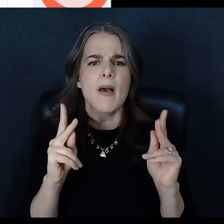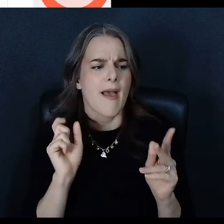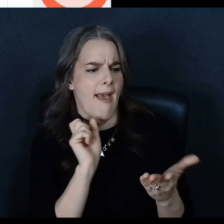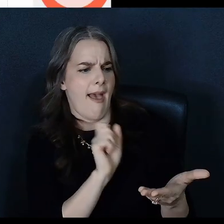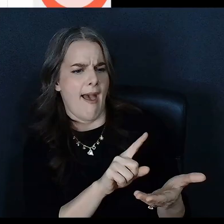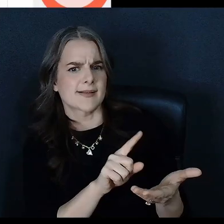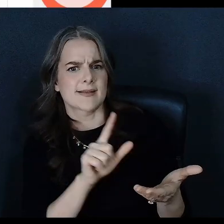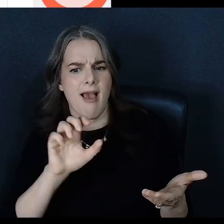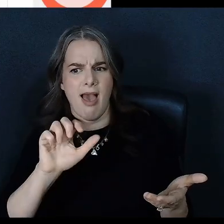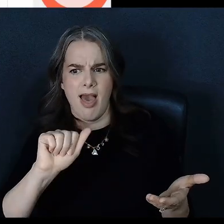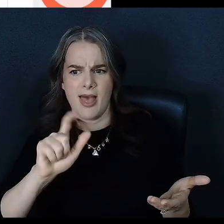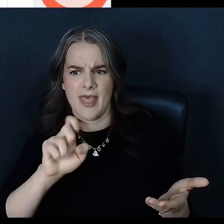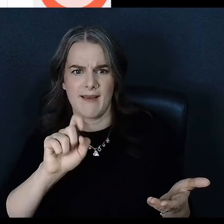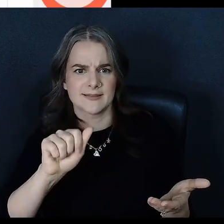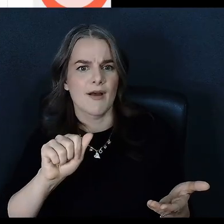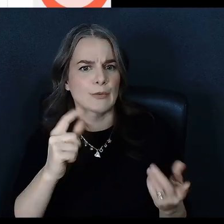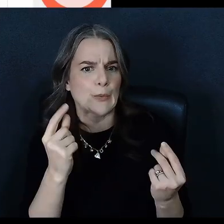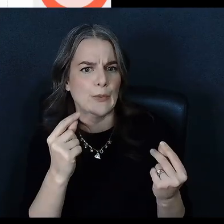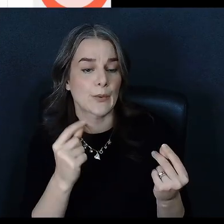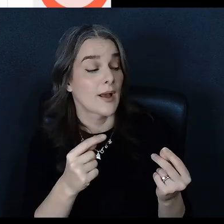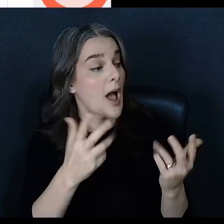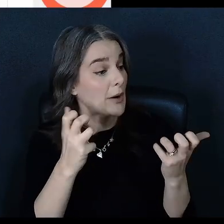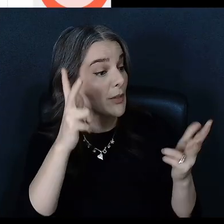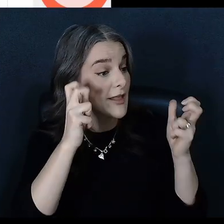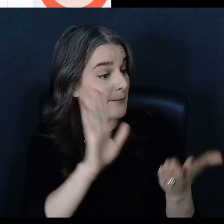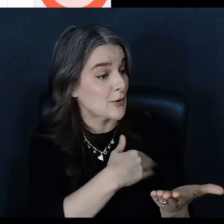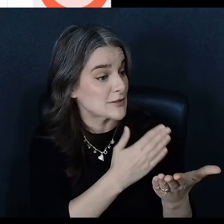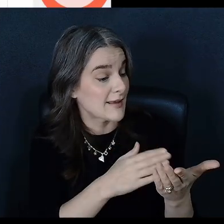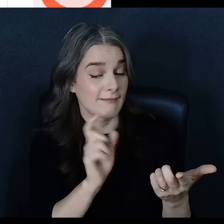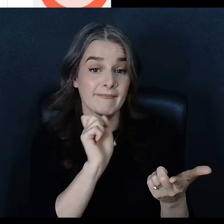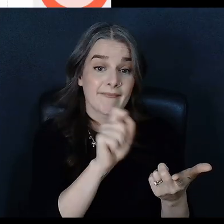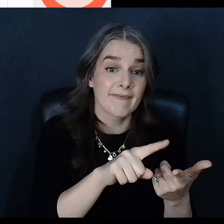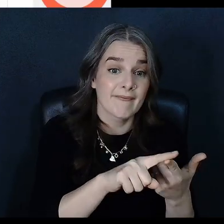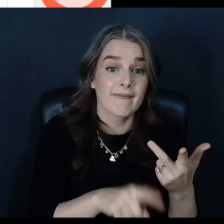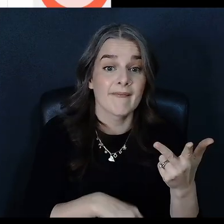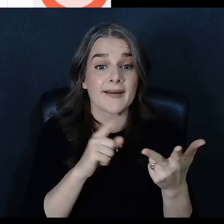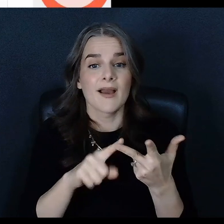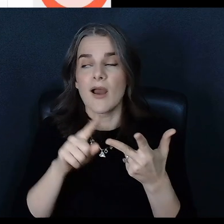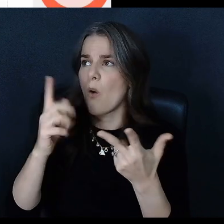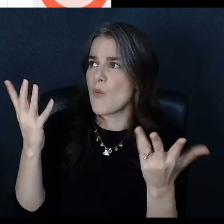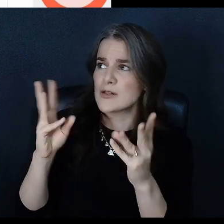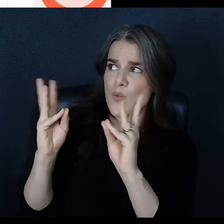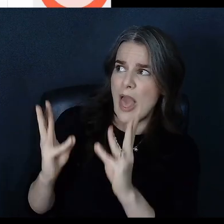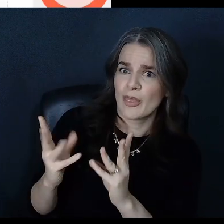listen to music, ask it a question, check the weather. Those seem pretty straightforward. That seems pretty accurate there.